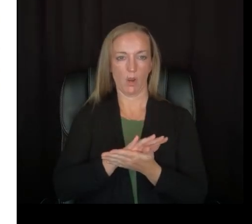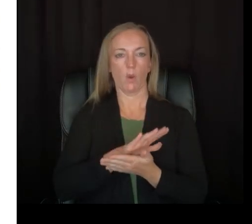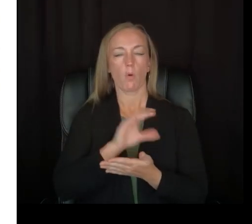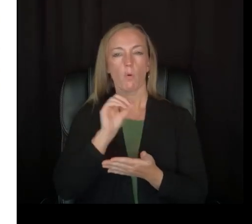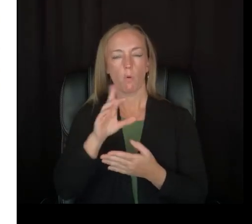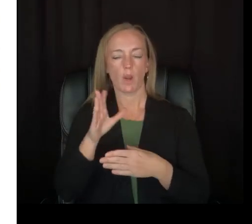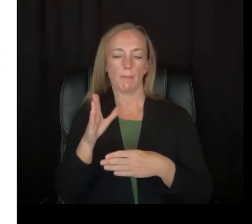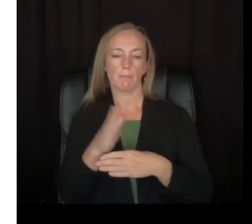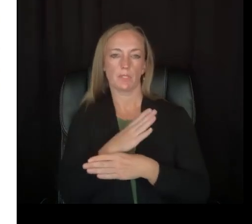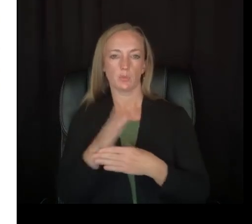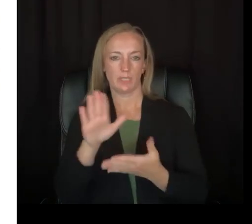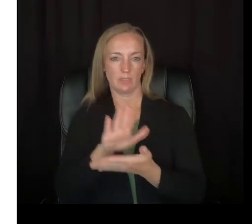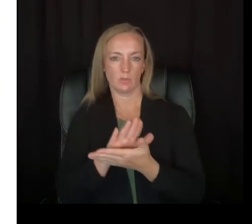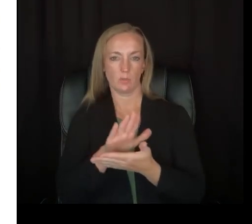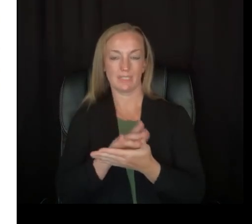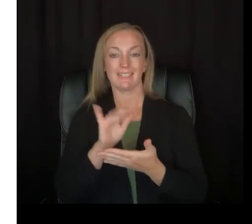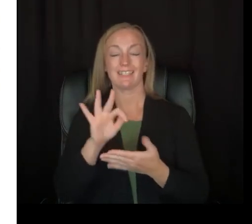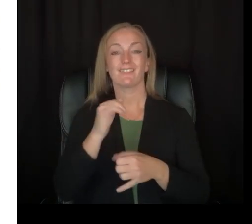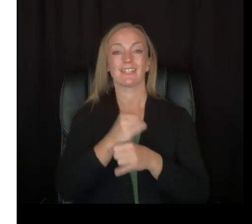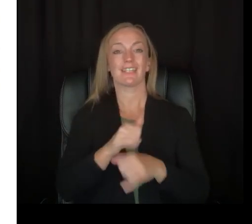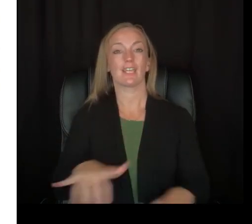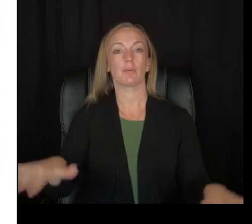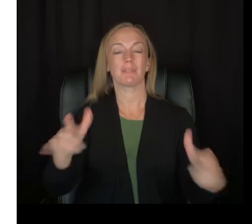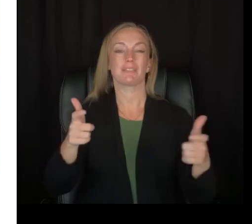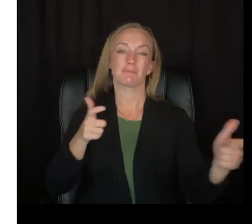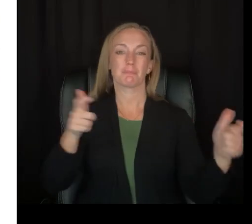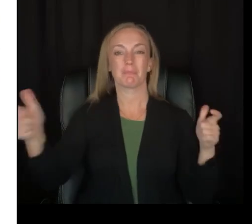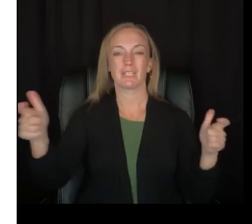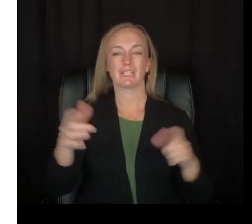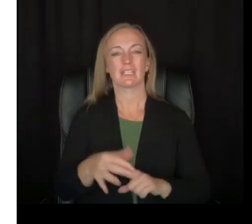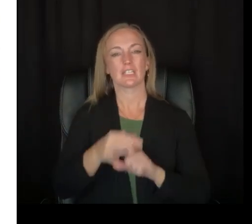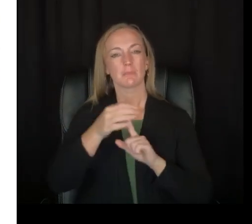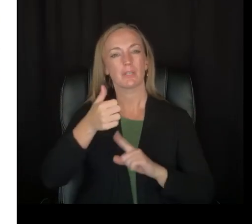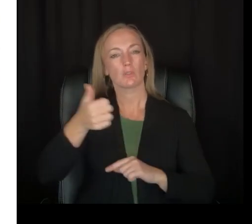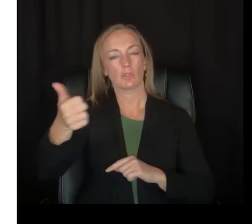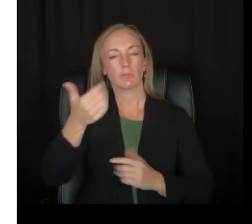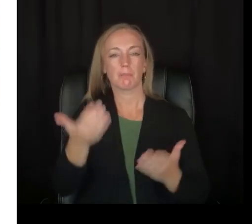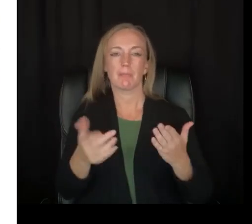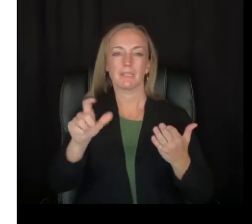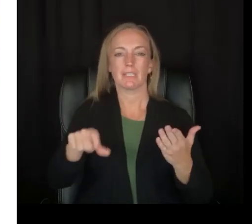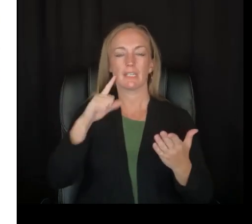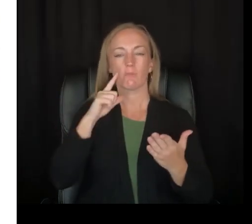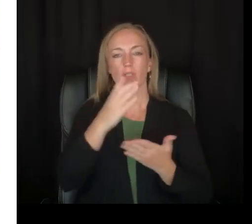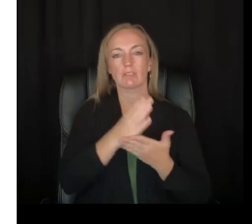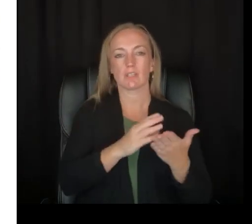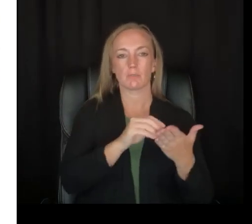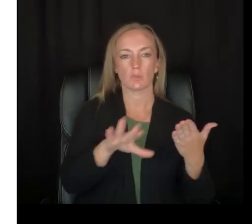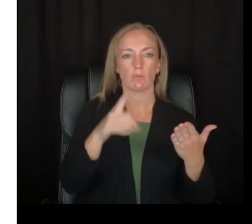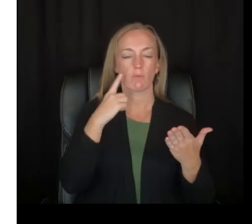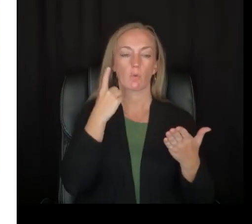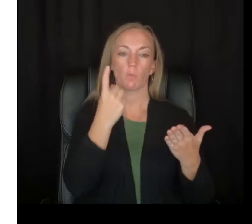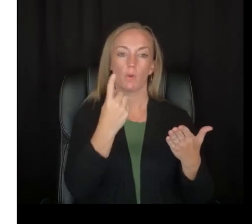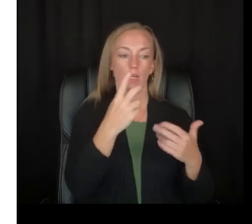So if there's a large campus, this special transportation may be needed for specific students to get from one school building to another.